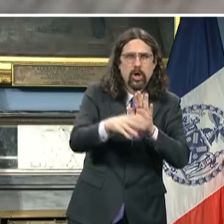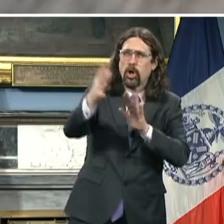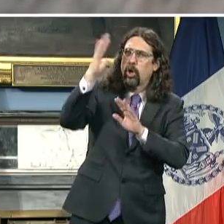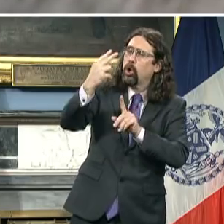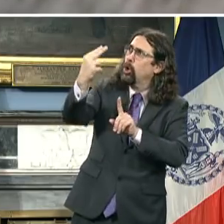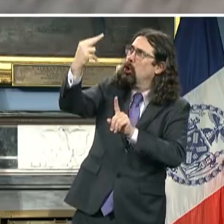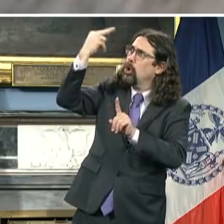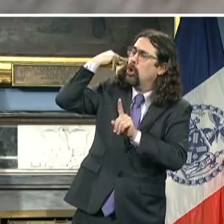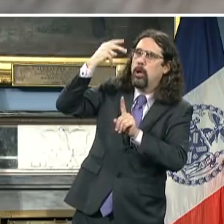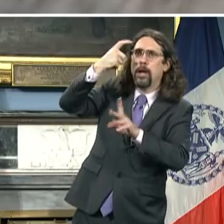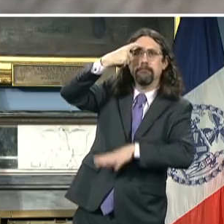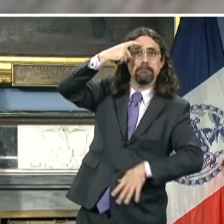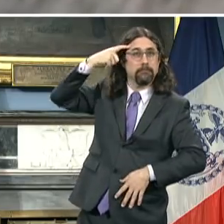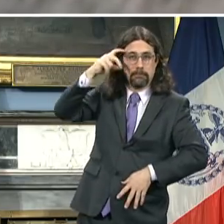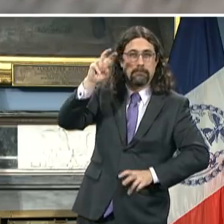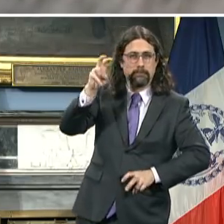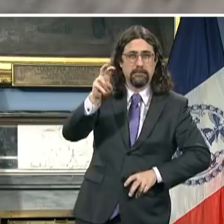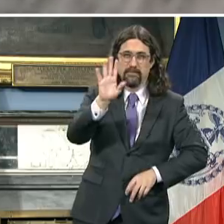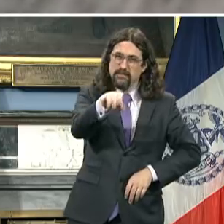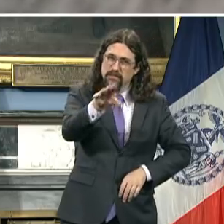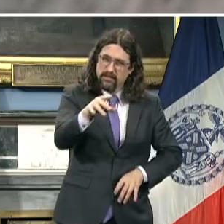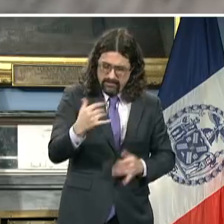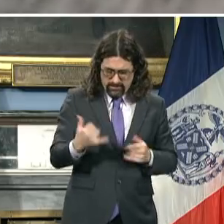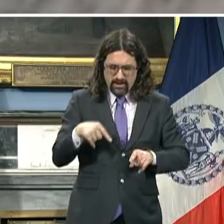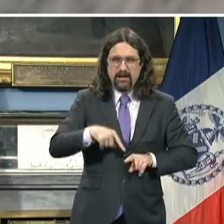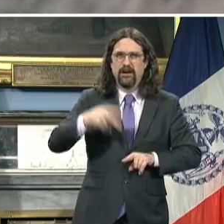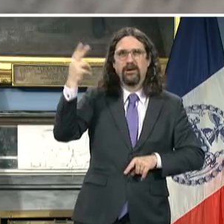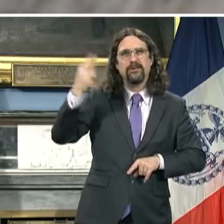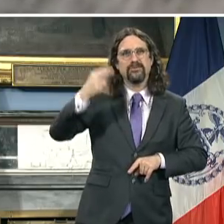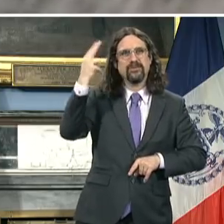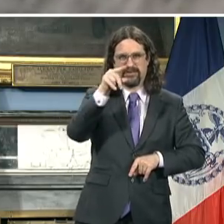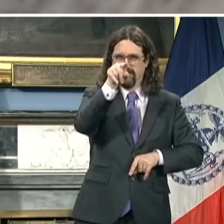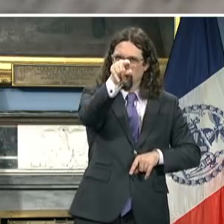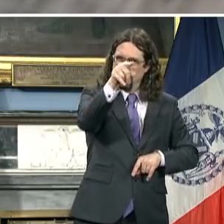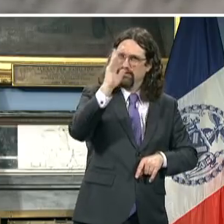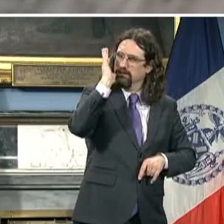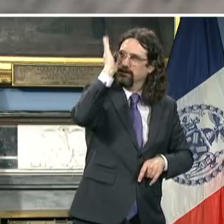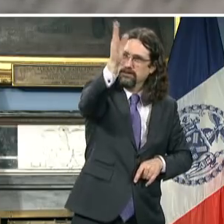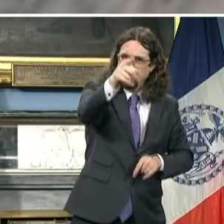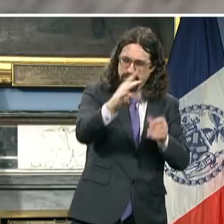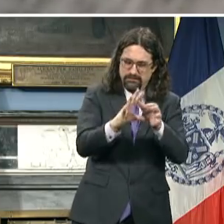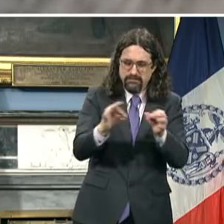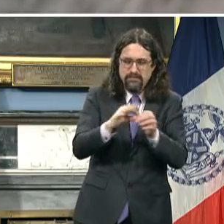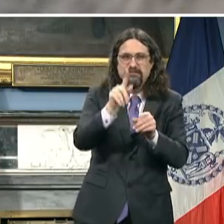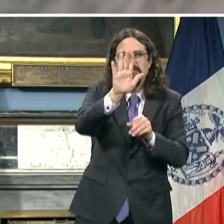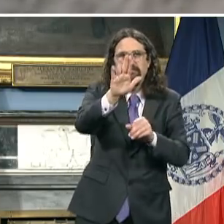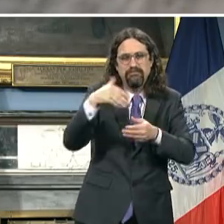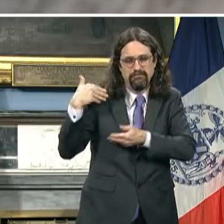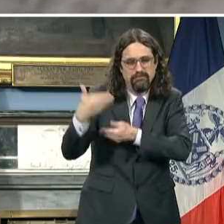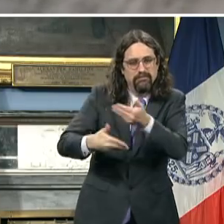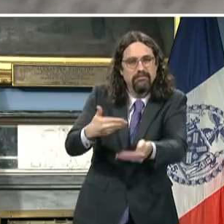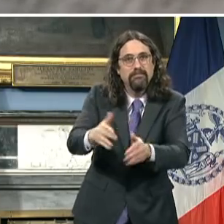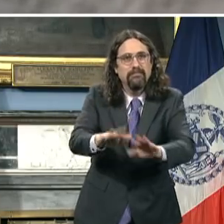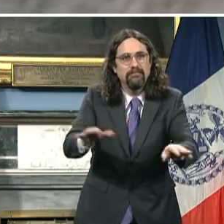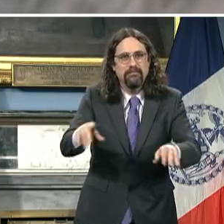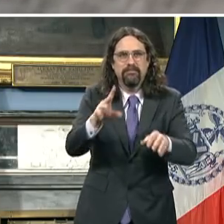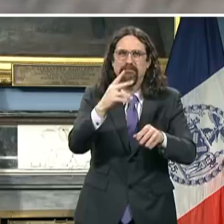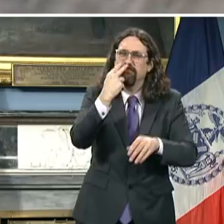IT'S OUR ENGEATRIN OTHAT HAS TO MAKE THAT IMPRINT ON HISTORYA NDFI G T THAT FIGHT NOW.